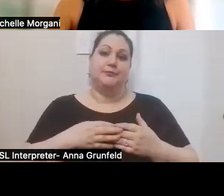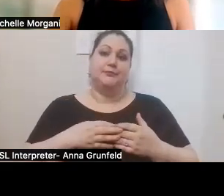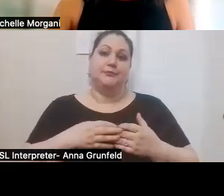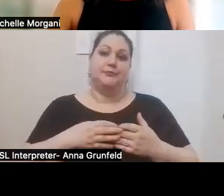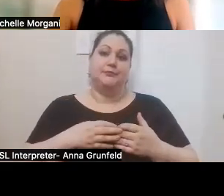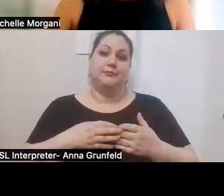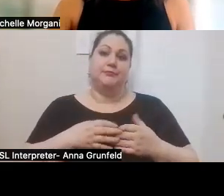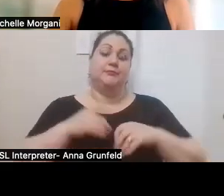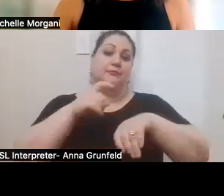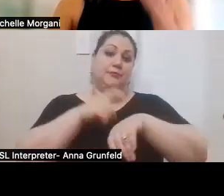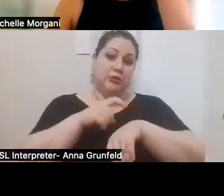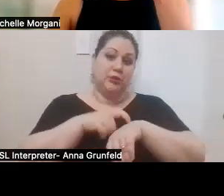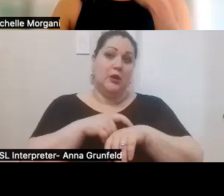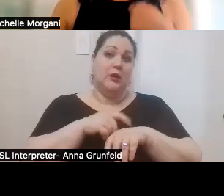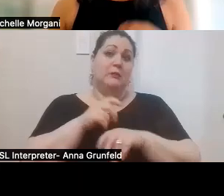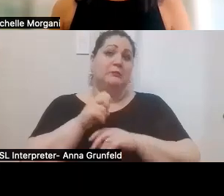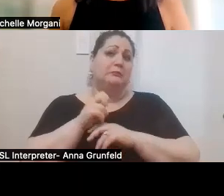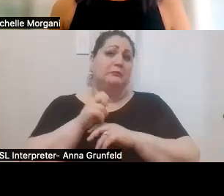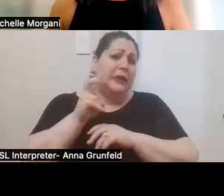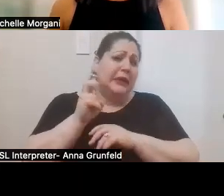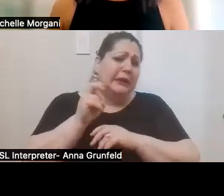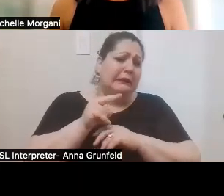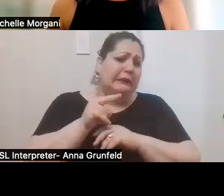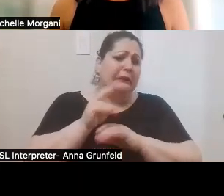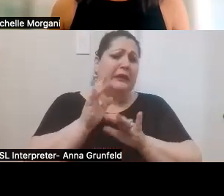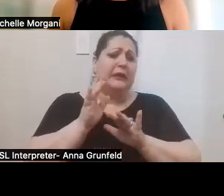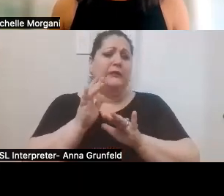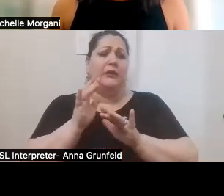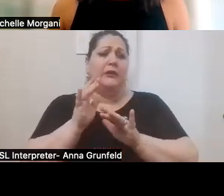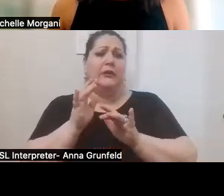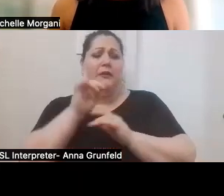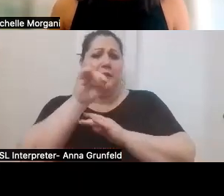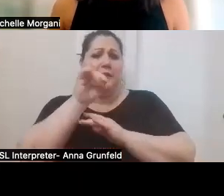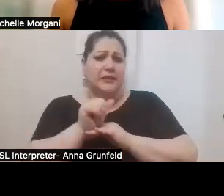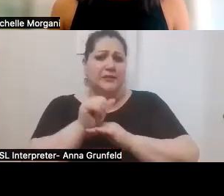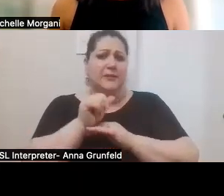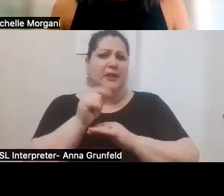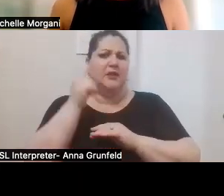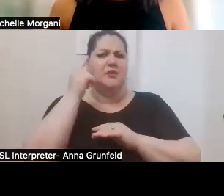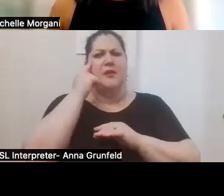that we don't think of as changing in a student's life, the education changes.